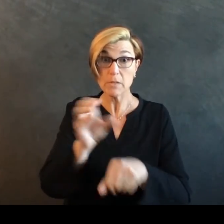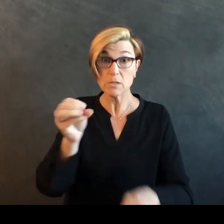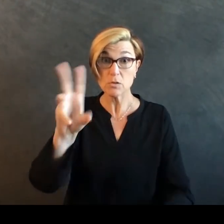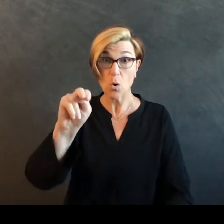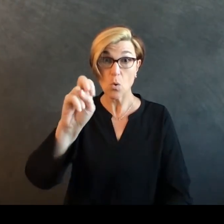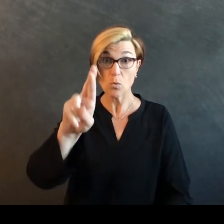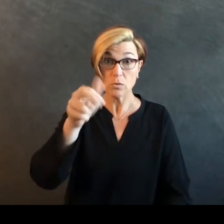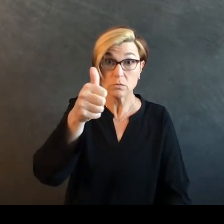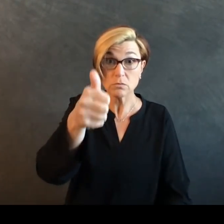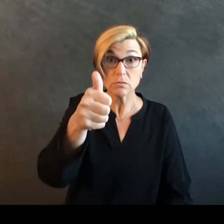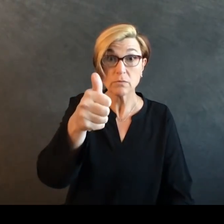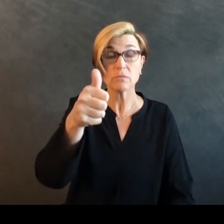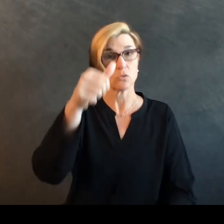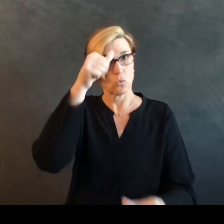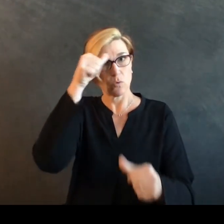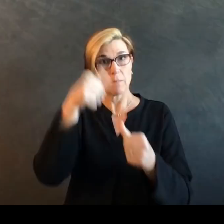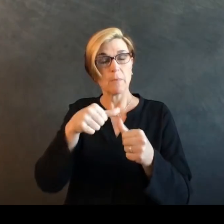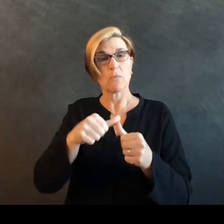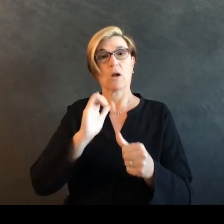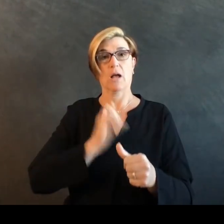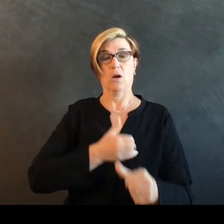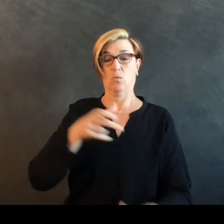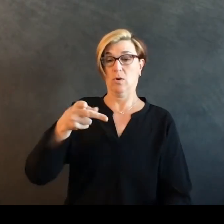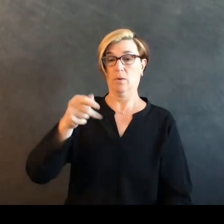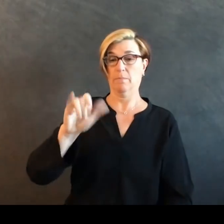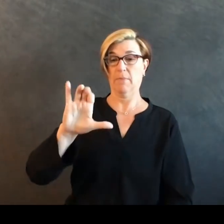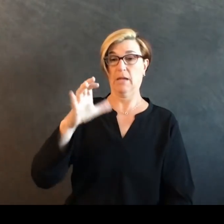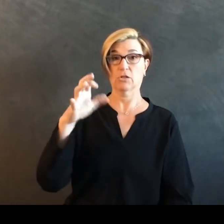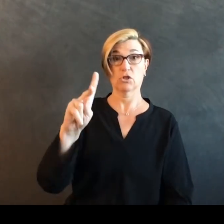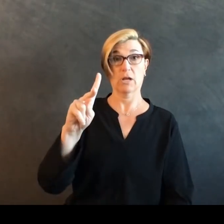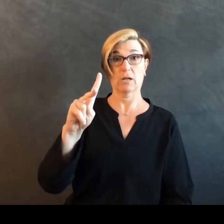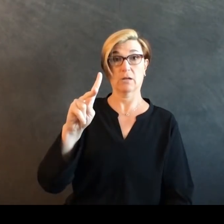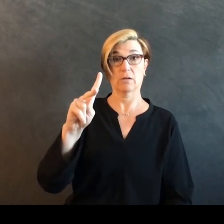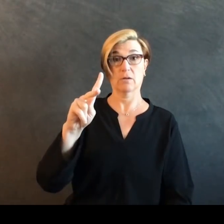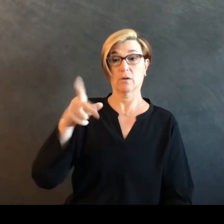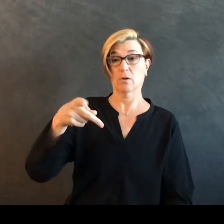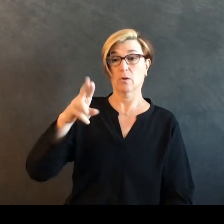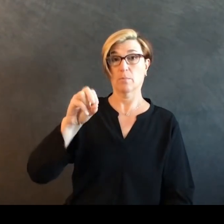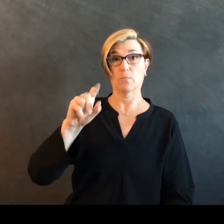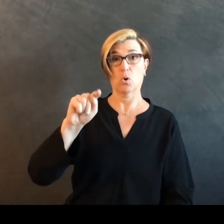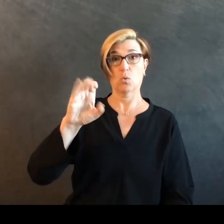launching tomorrow nearly three hundred and fifty billion dollars in loans will